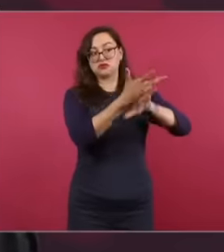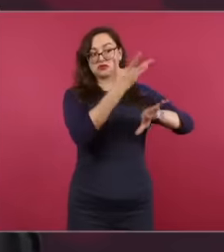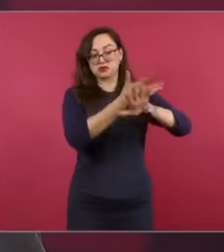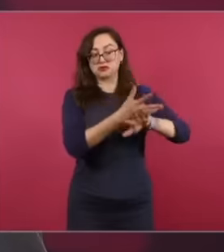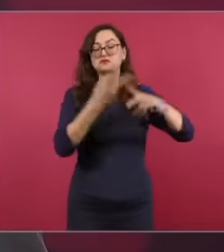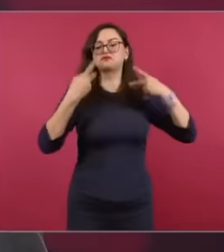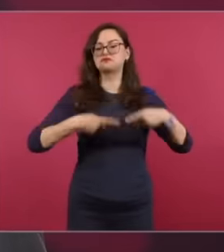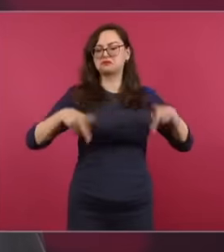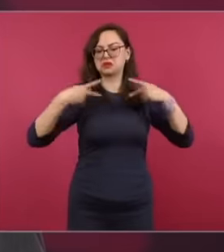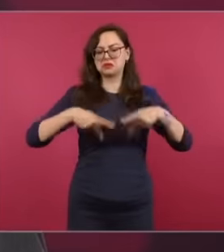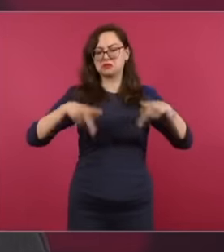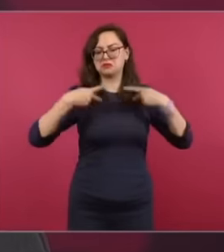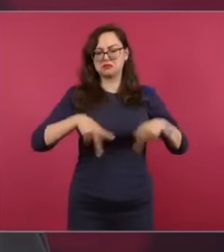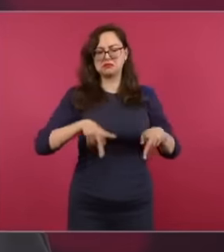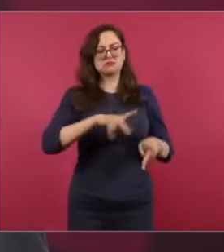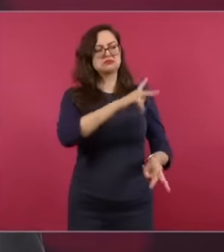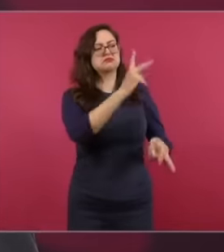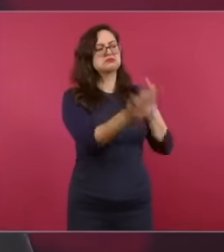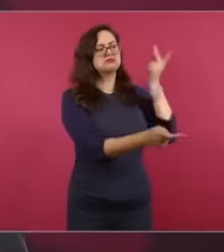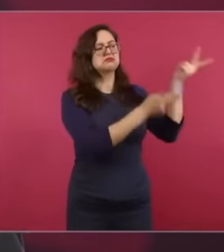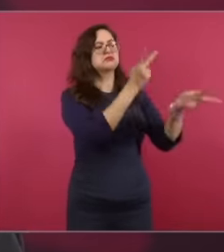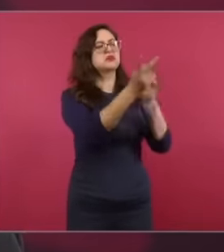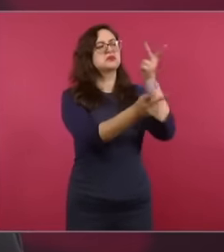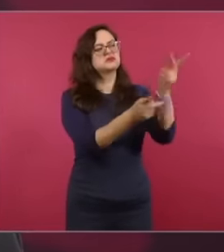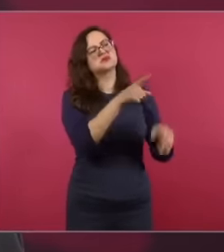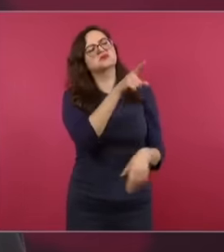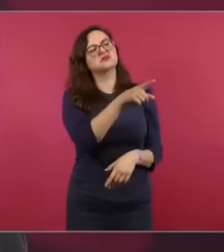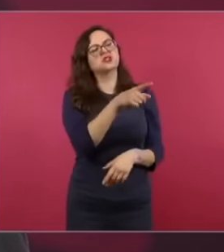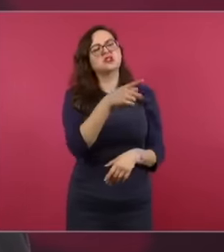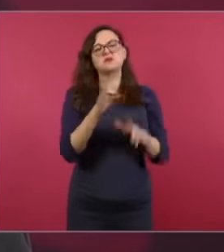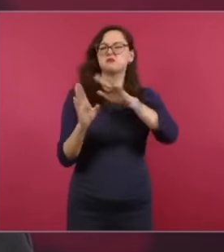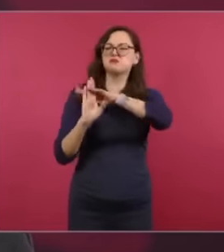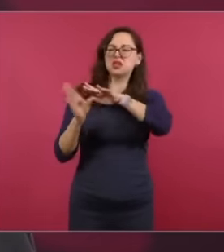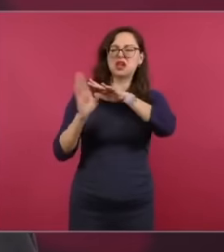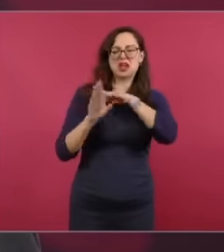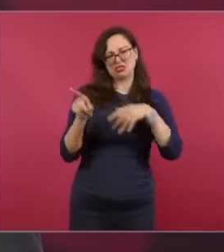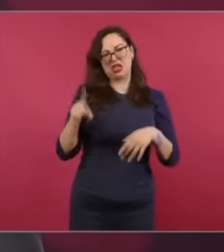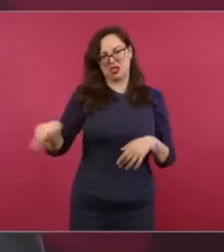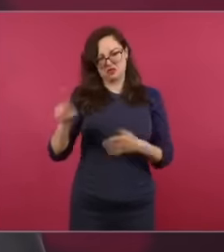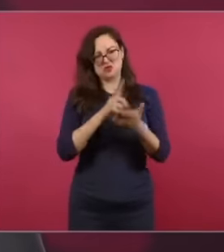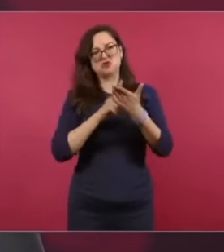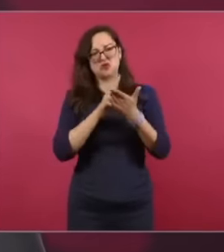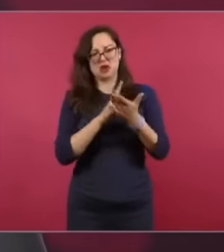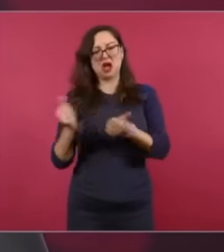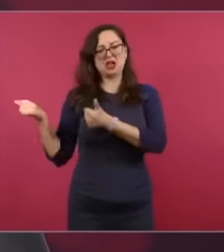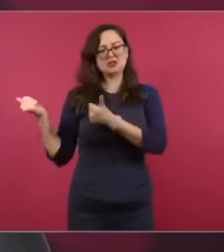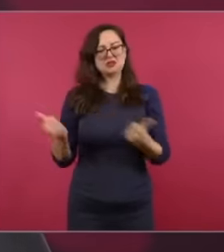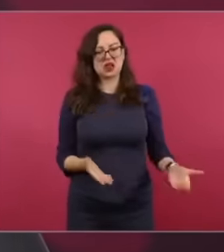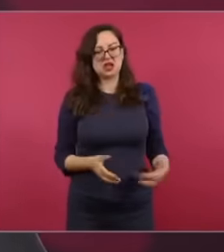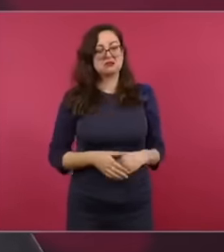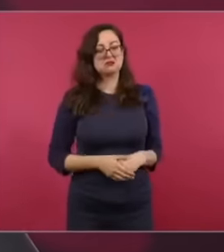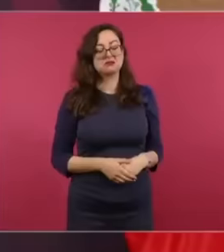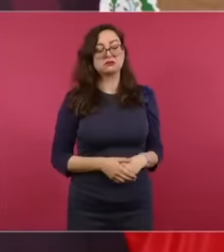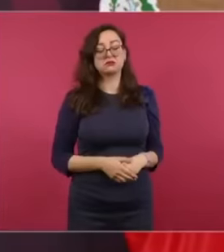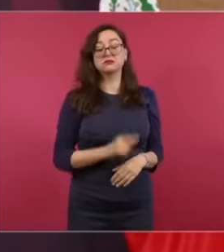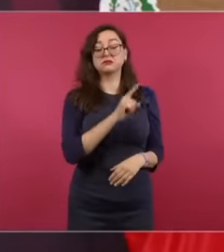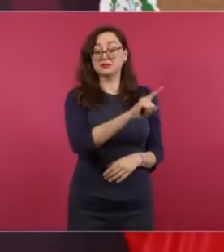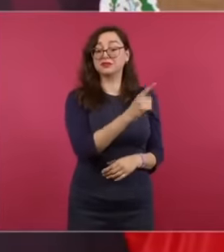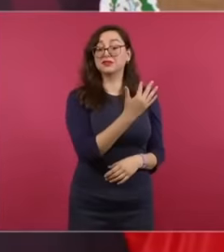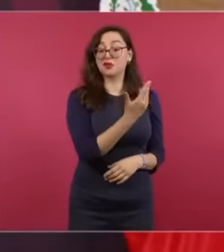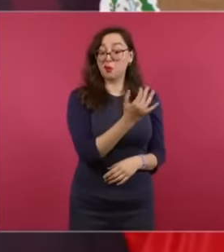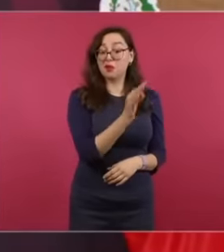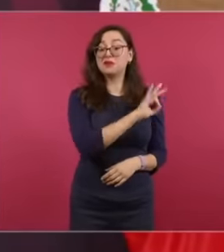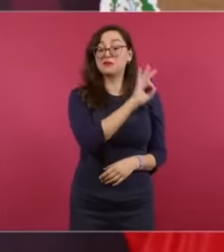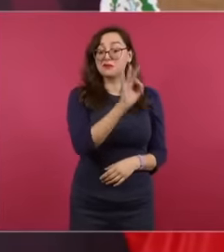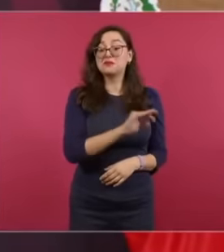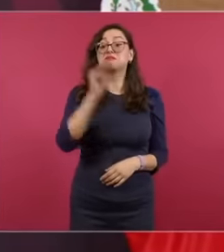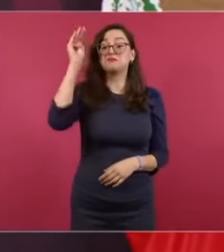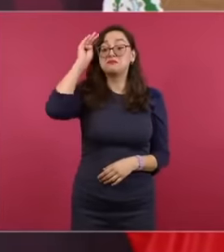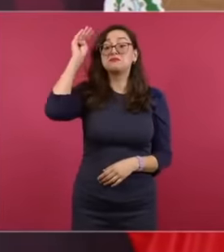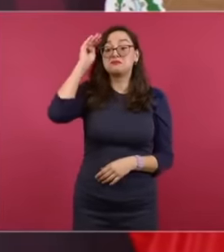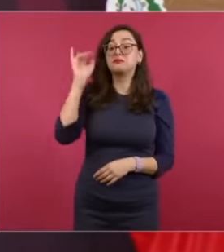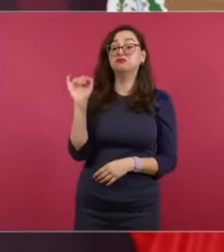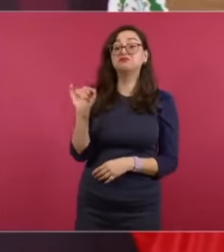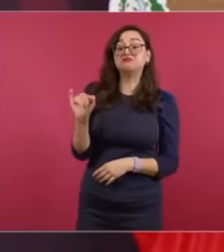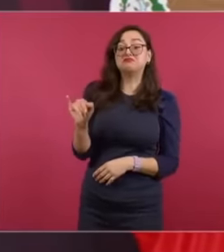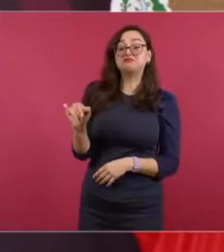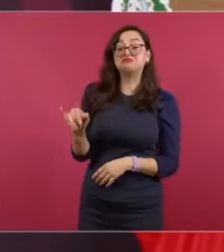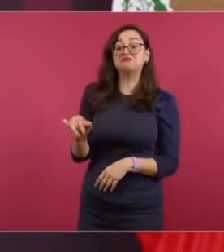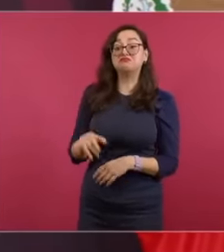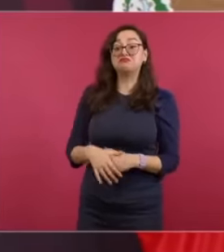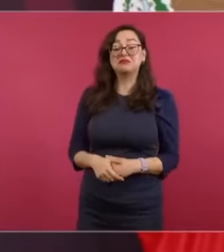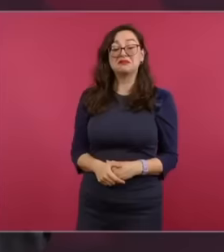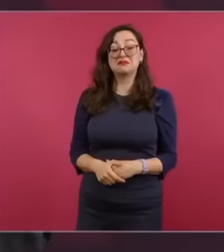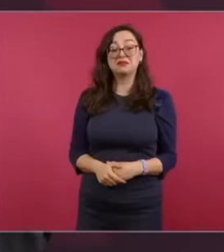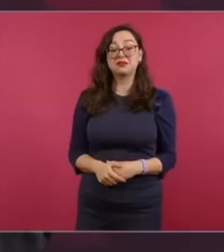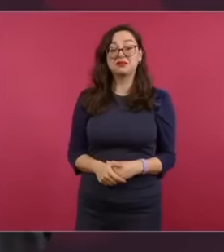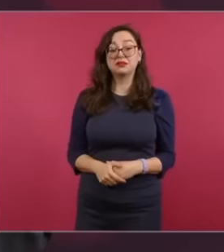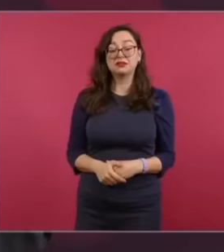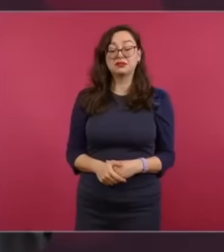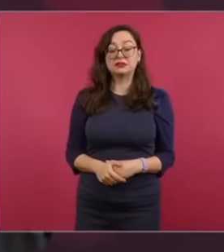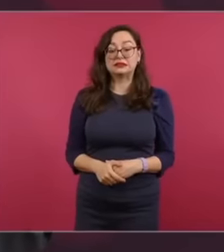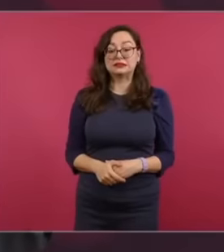if drugs are introduced by migrants, 50% answer yes,